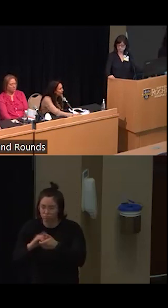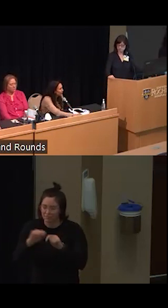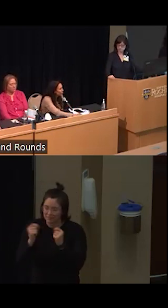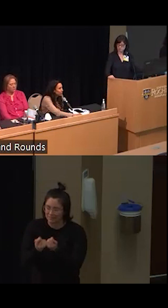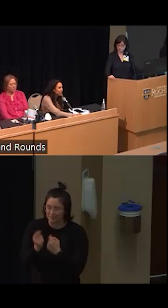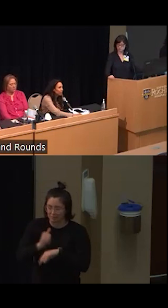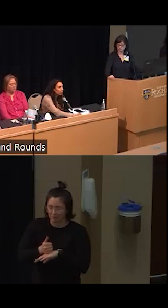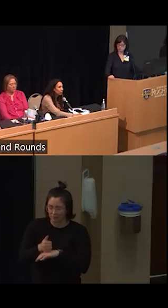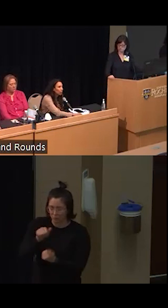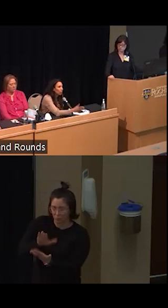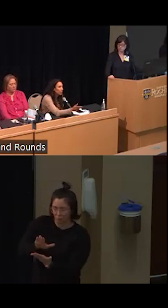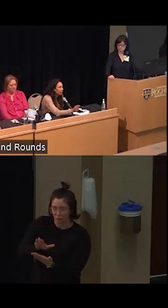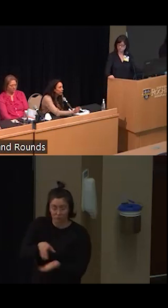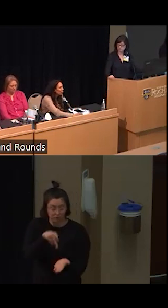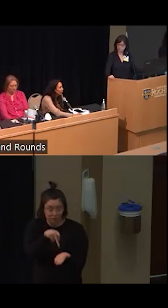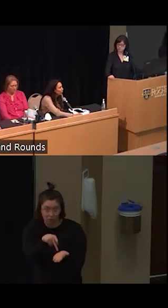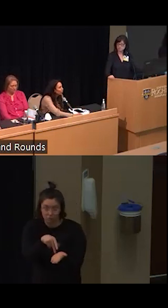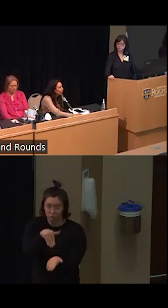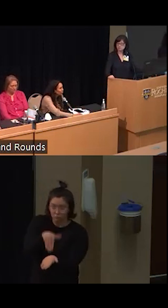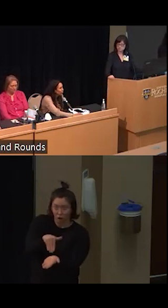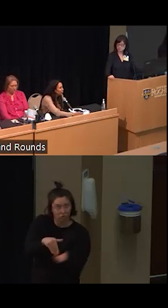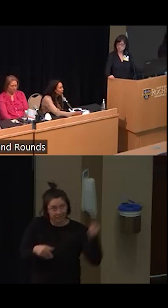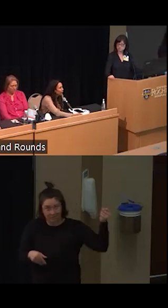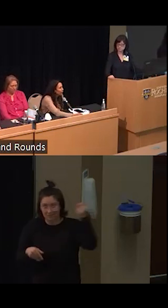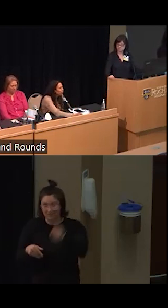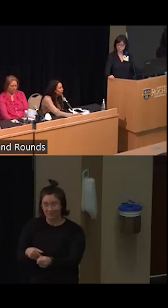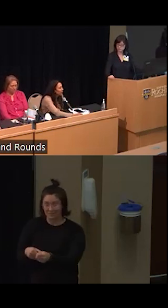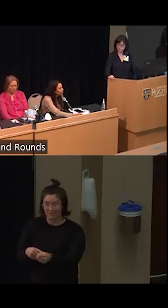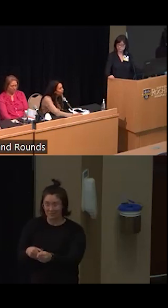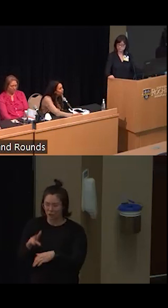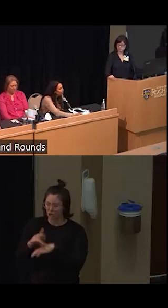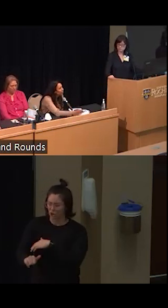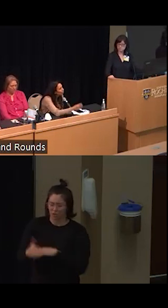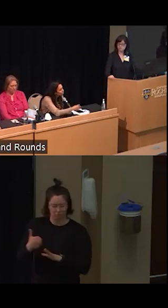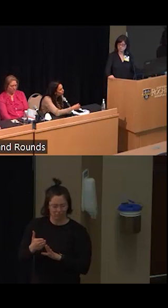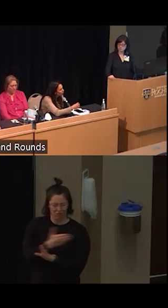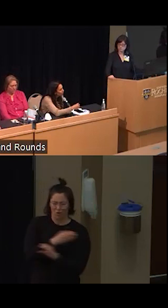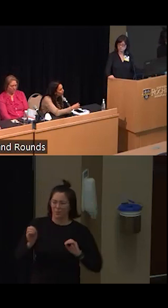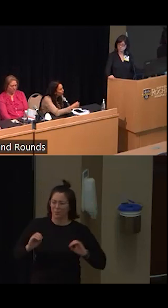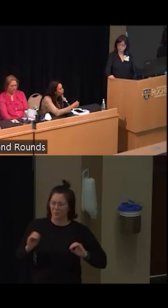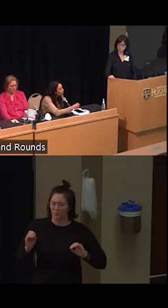psychiatrist into it or resident into it earlier than we had been in the past and also having our